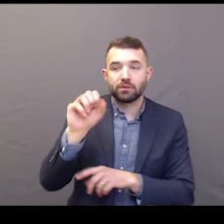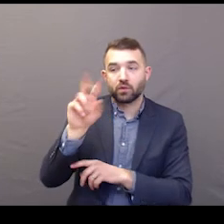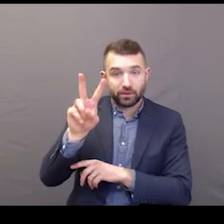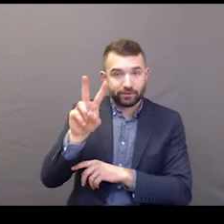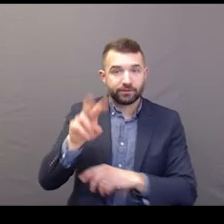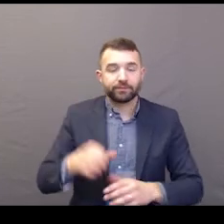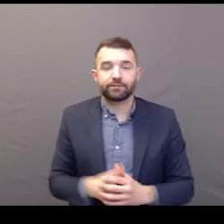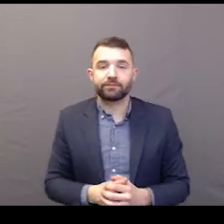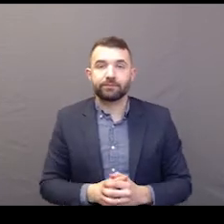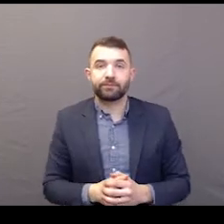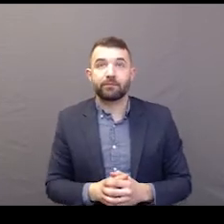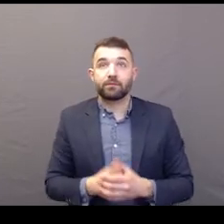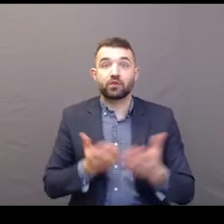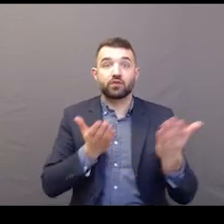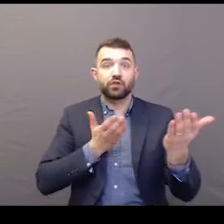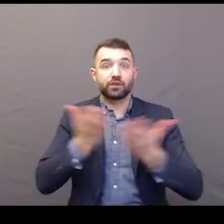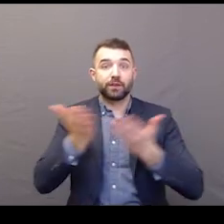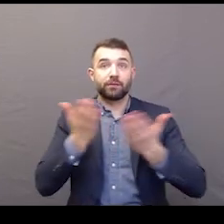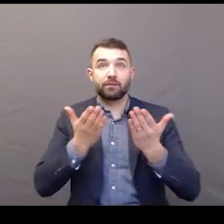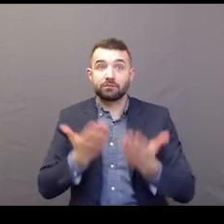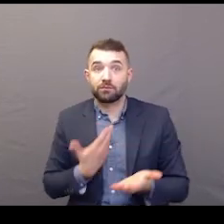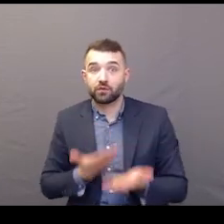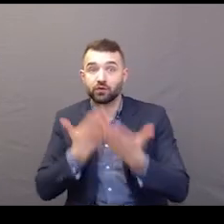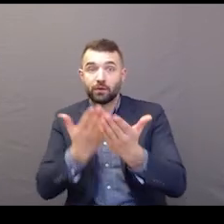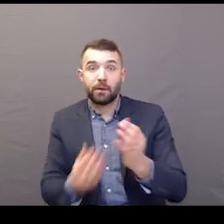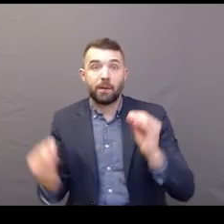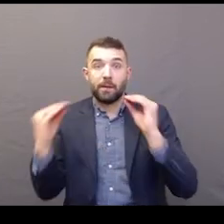This service also offers the potential to serve additional stops in downtown Woodinville.